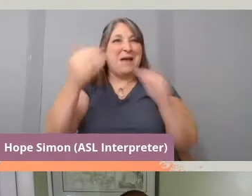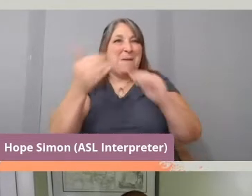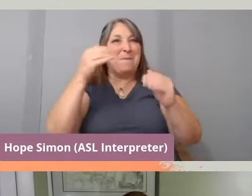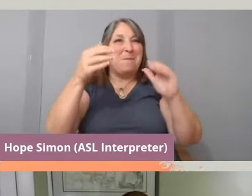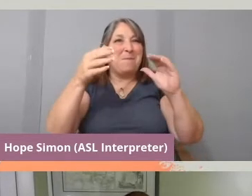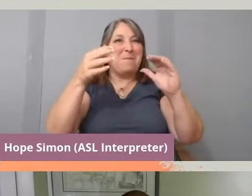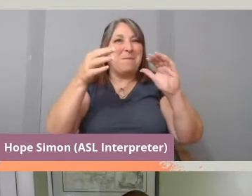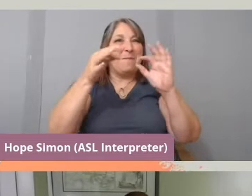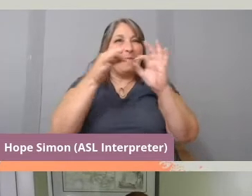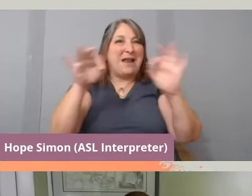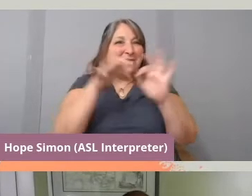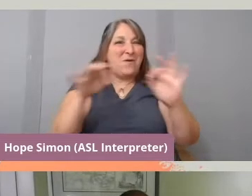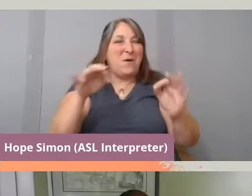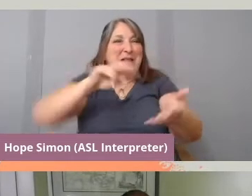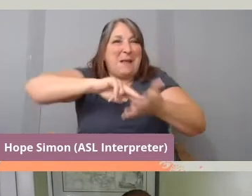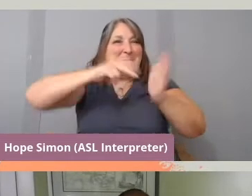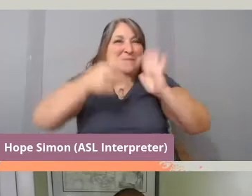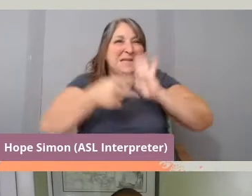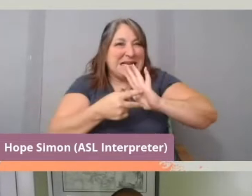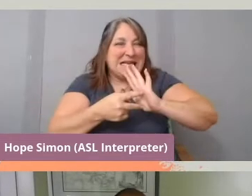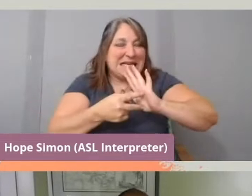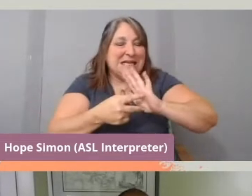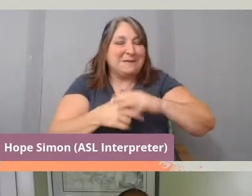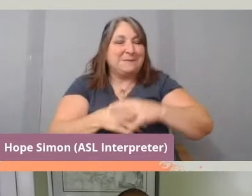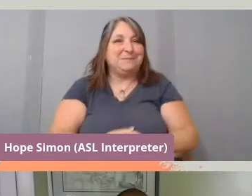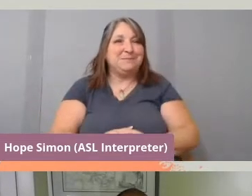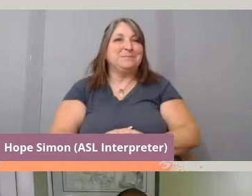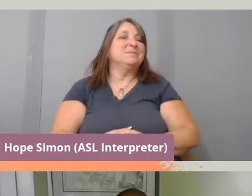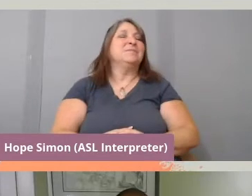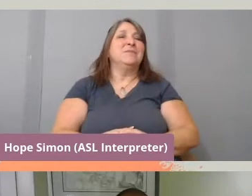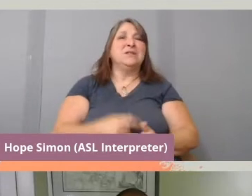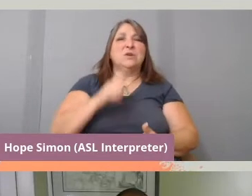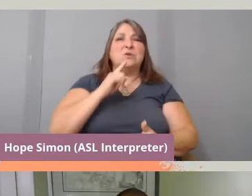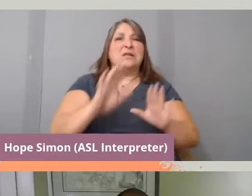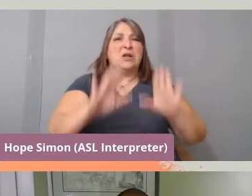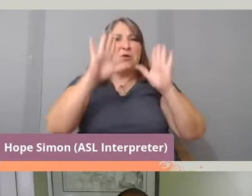And, you know, it really was a great learning experience for us.